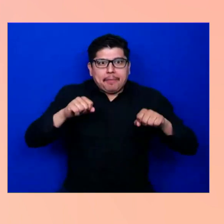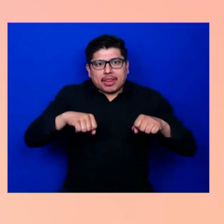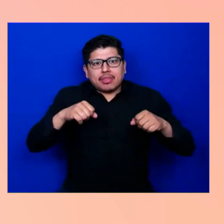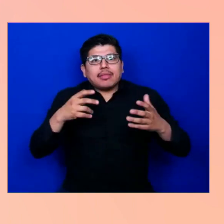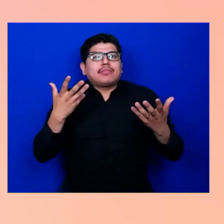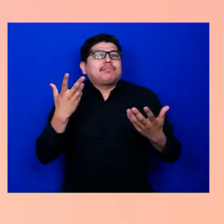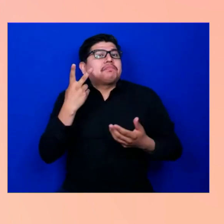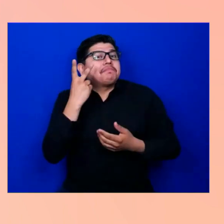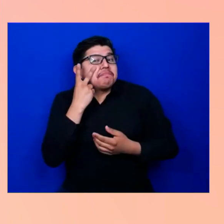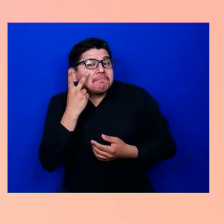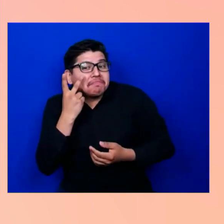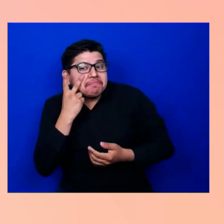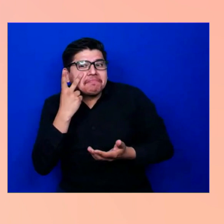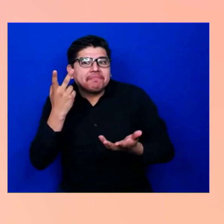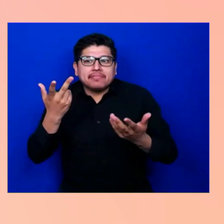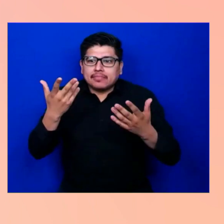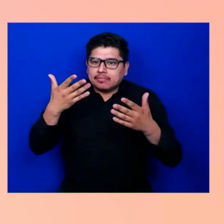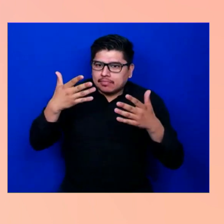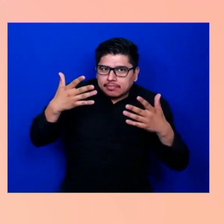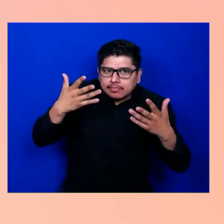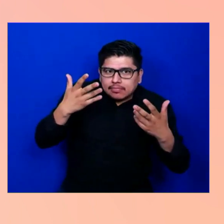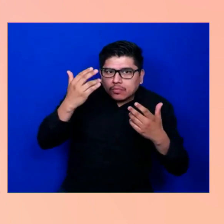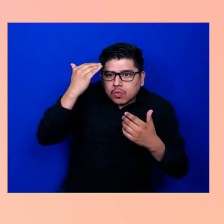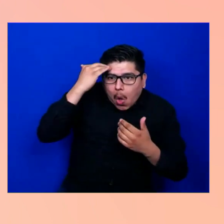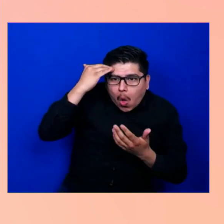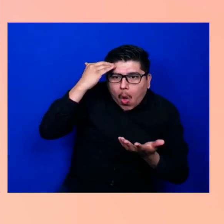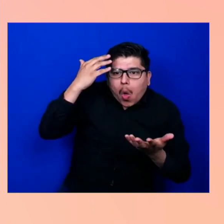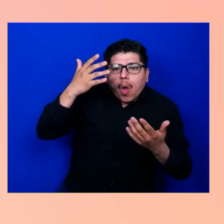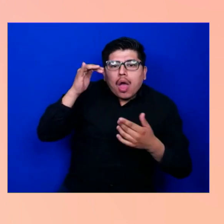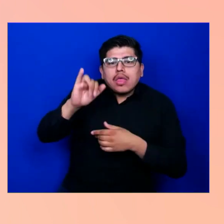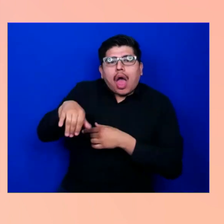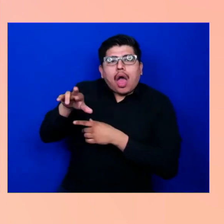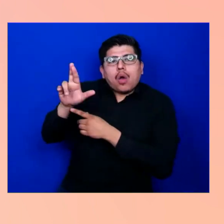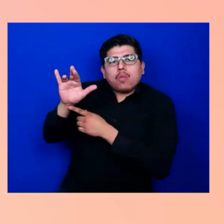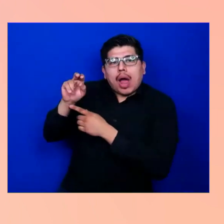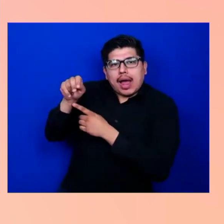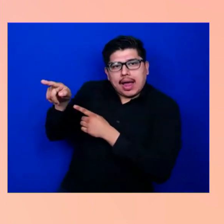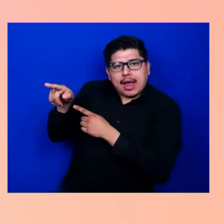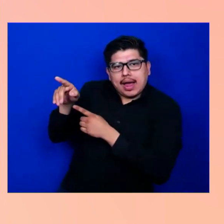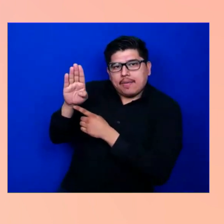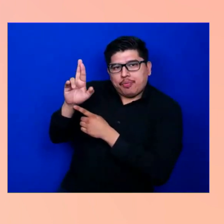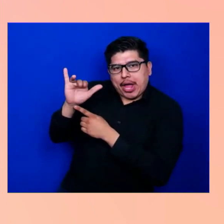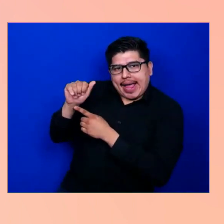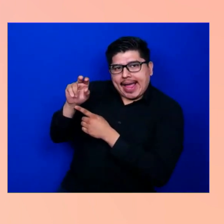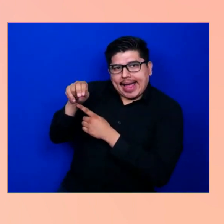that Ryan Roslansky was in some of those photos and to me that's important.